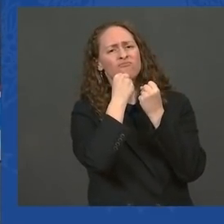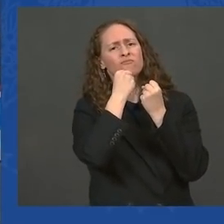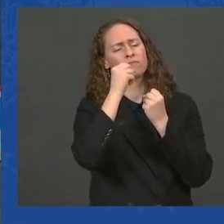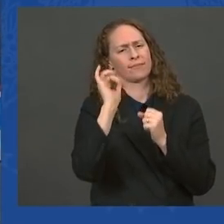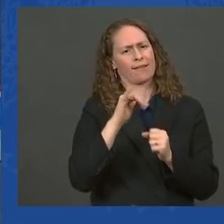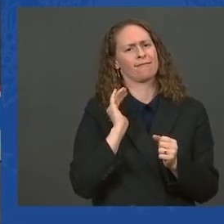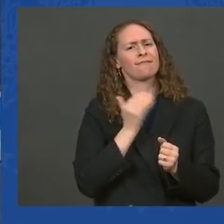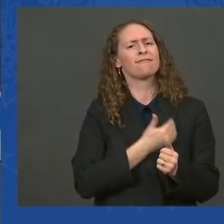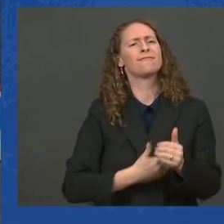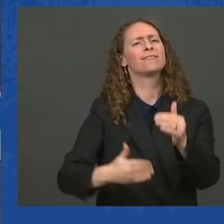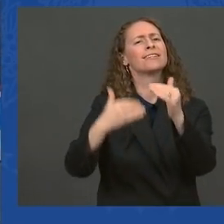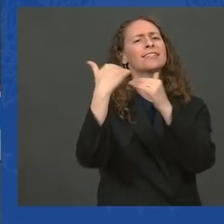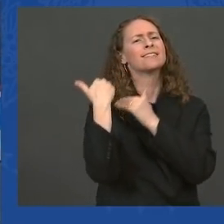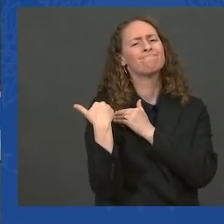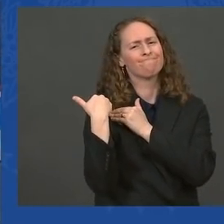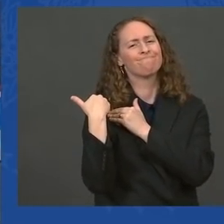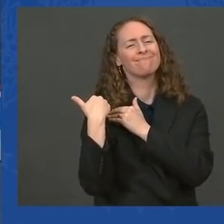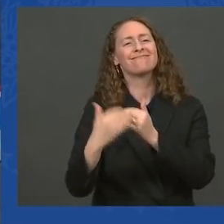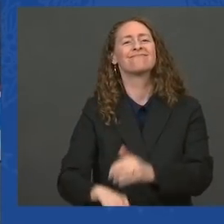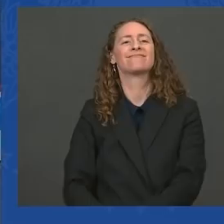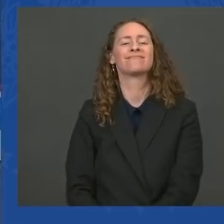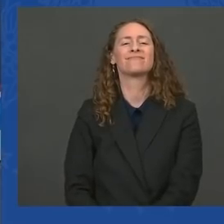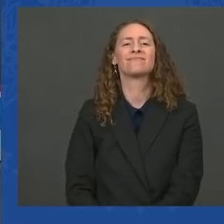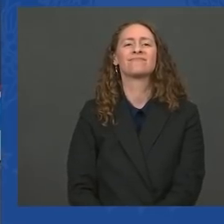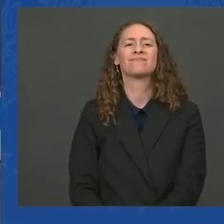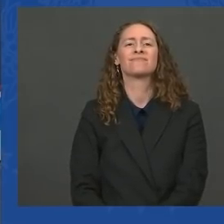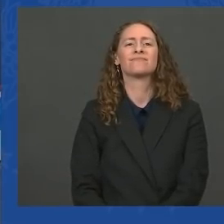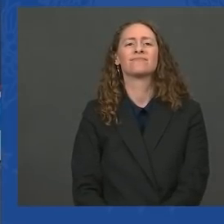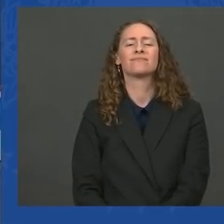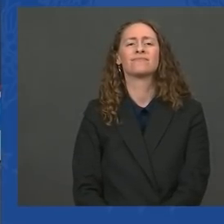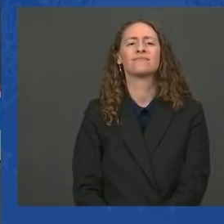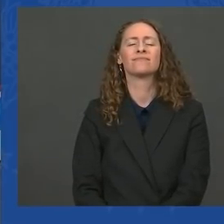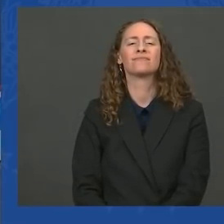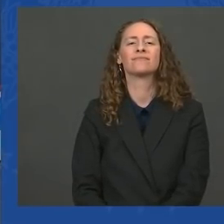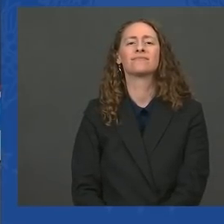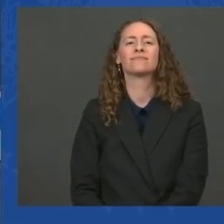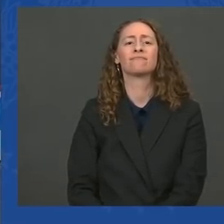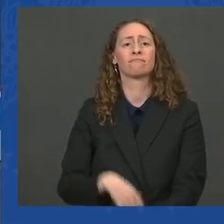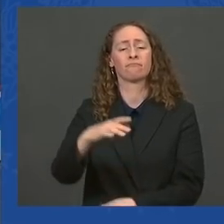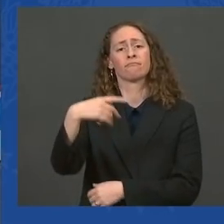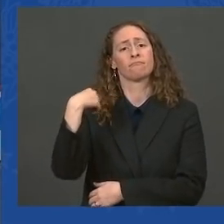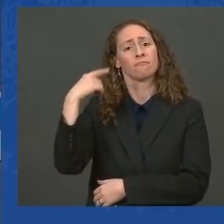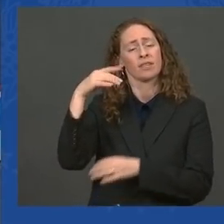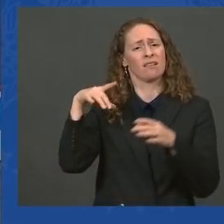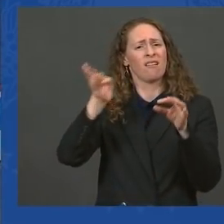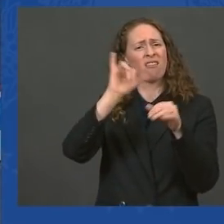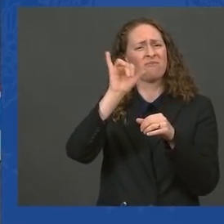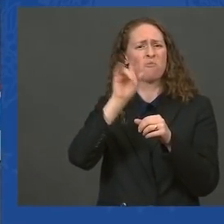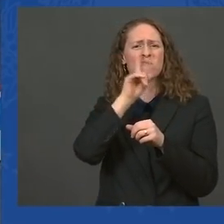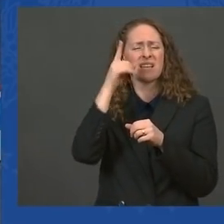And it's a commitment that we are helping to keep today because of the leadership of the women and men in this room.